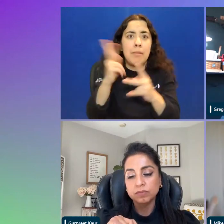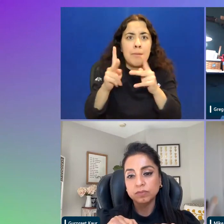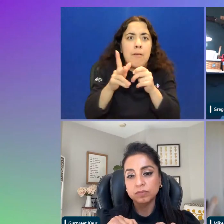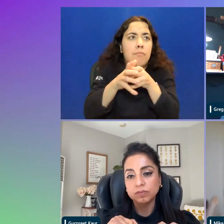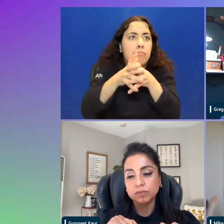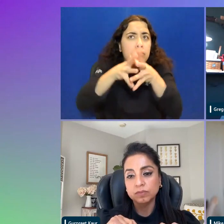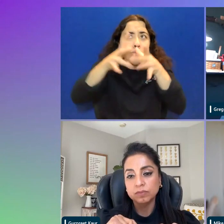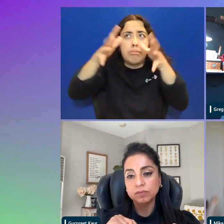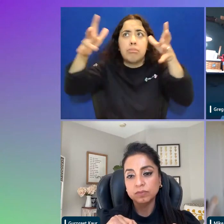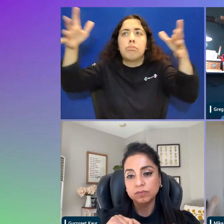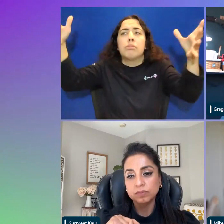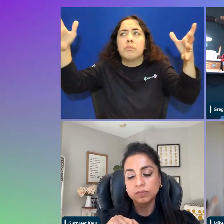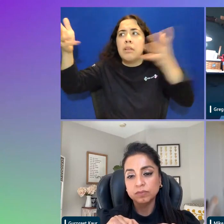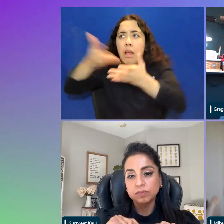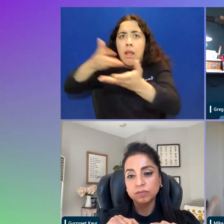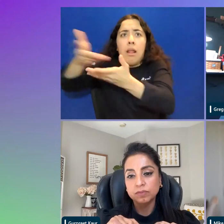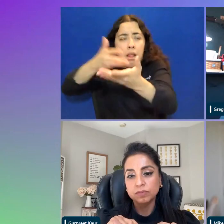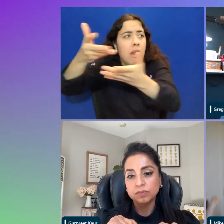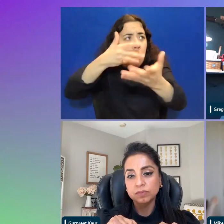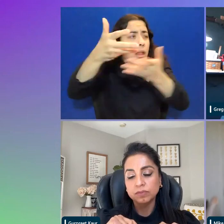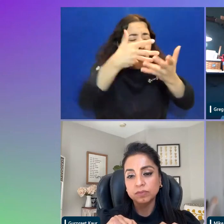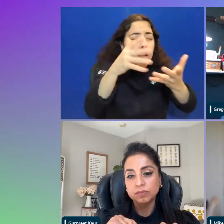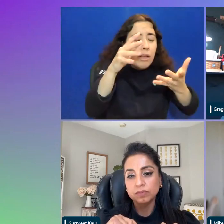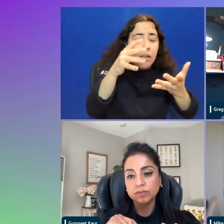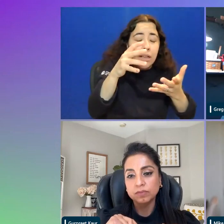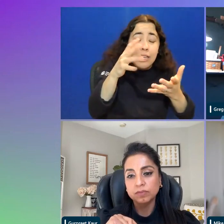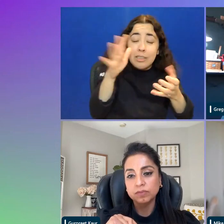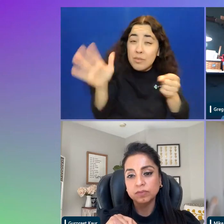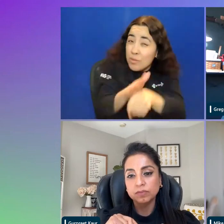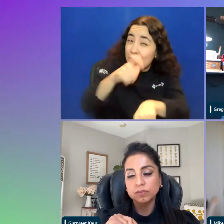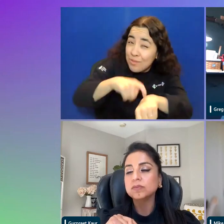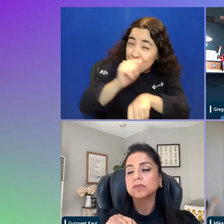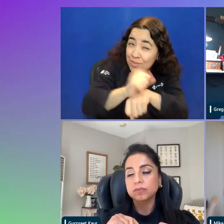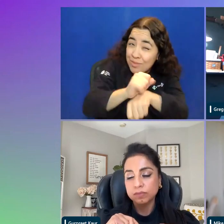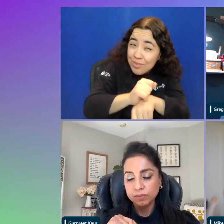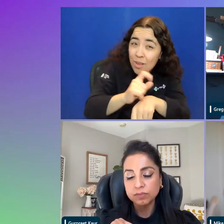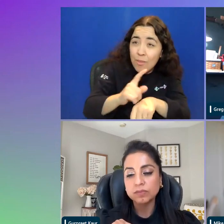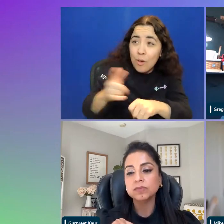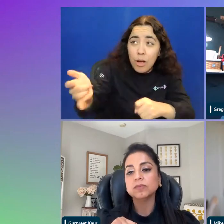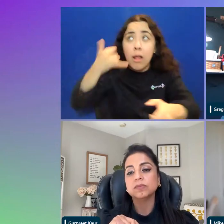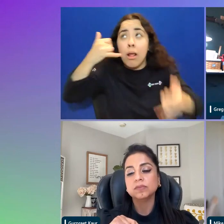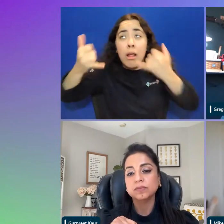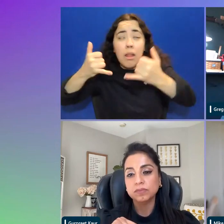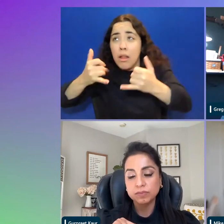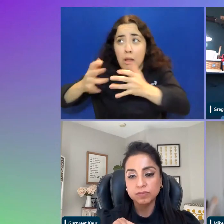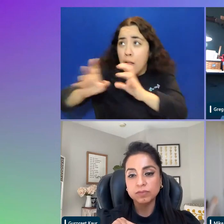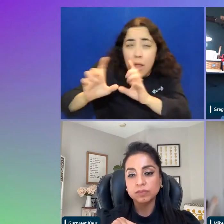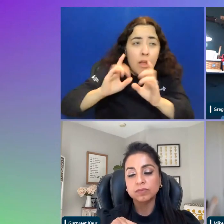with that it becomes your full time work just to answer the phone and emails and show up at meetings and respond. And so